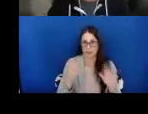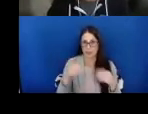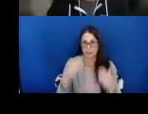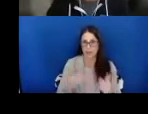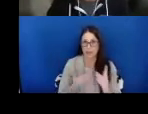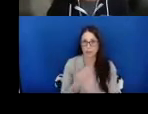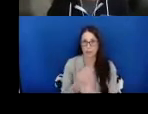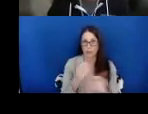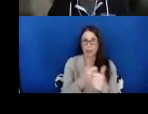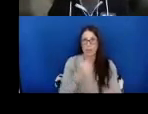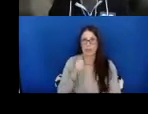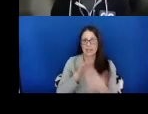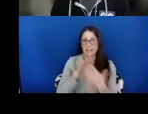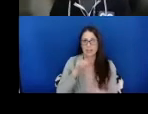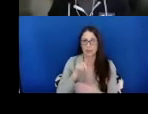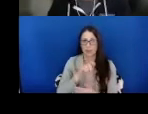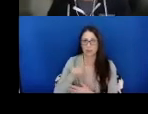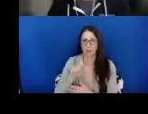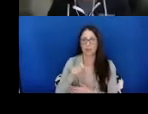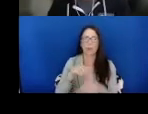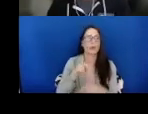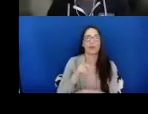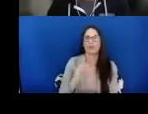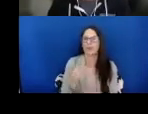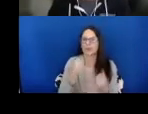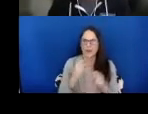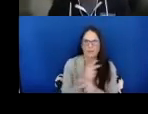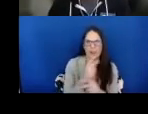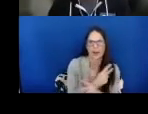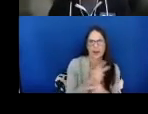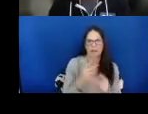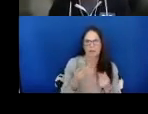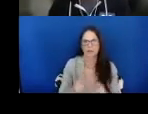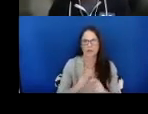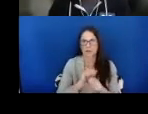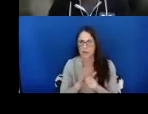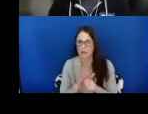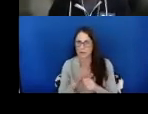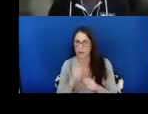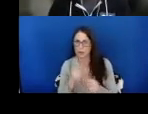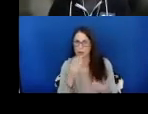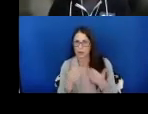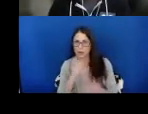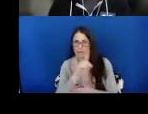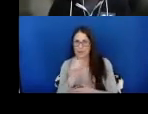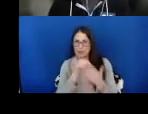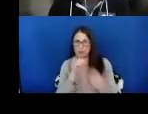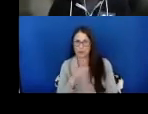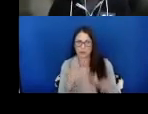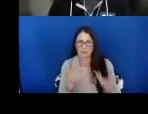16:23:40 And so in New Jersey they were trying to figure out how in the middle of the pandemic, they were supposed to serve some disabled students at all.